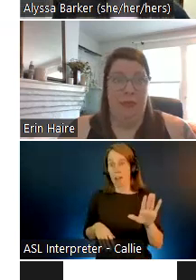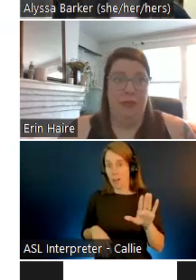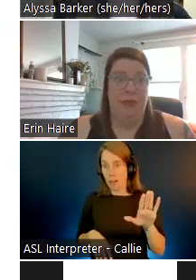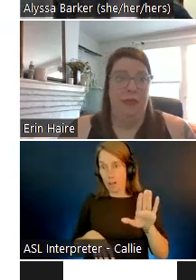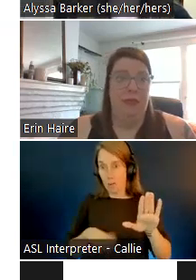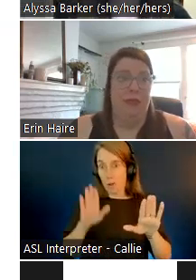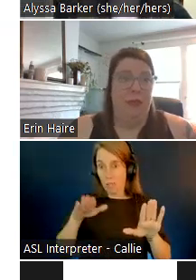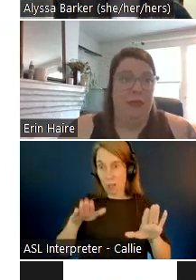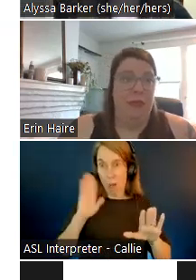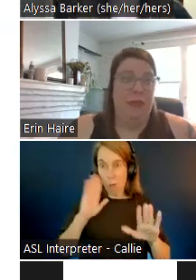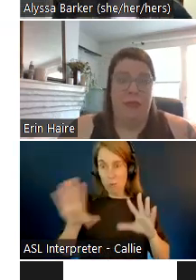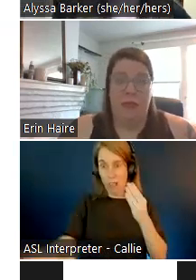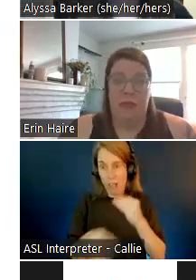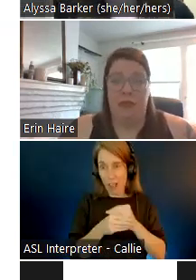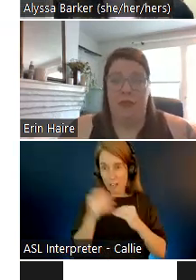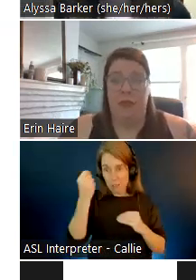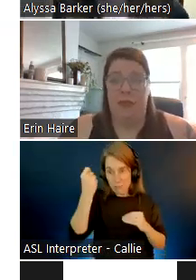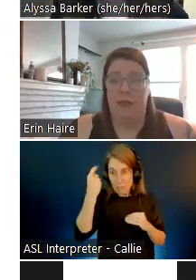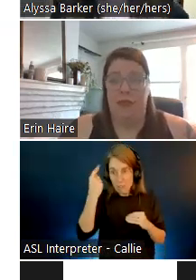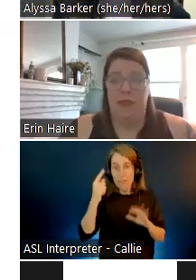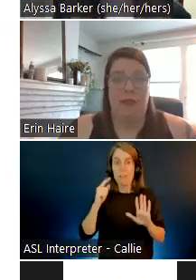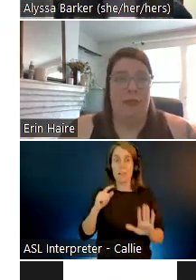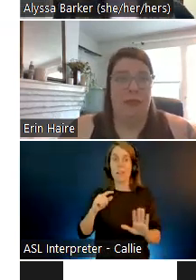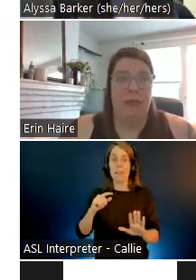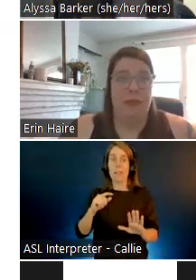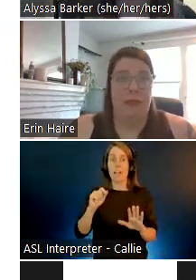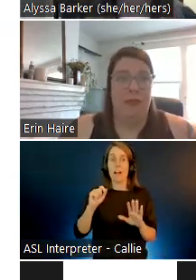if if someone's got a disability check and the other person in the household has a full-time job